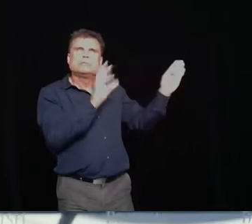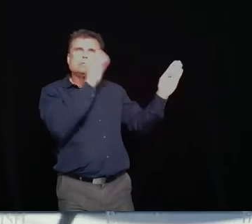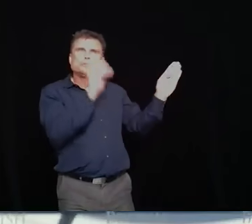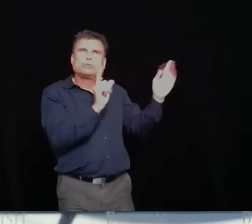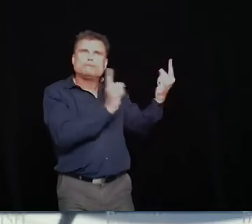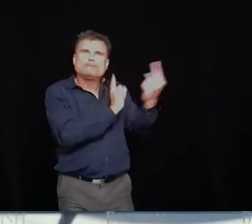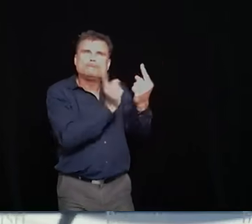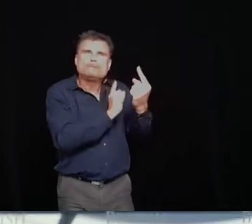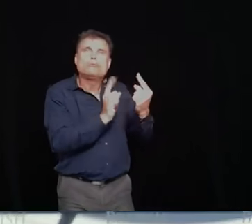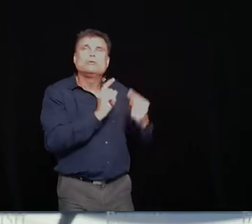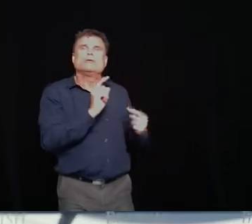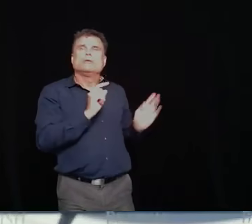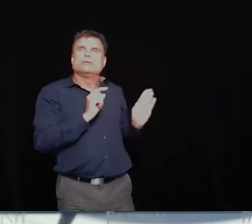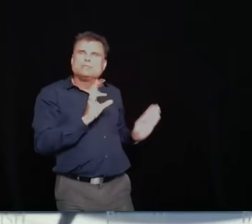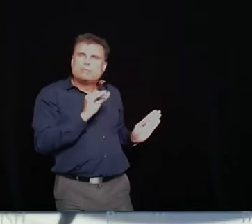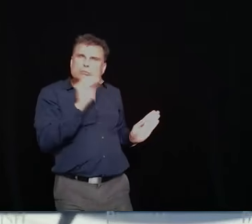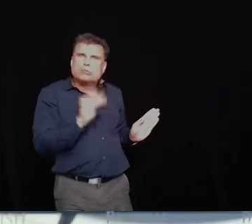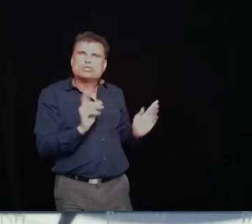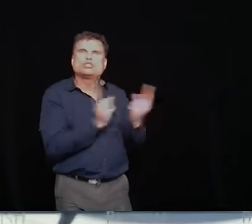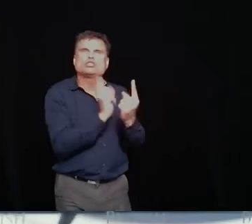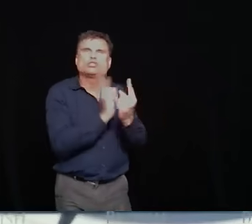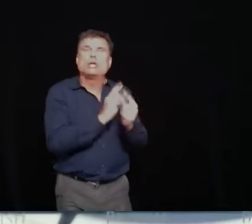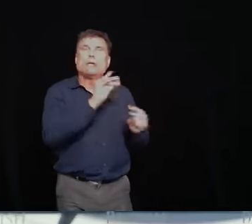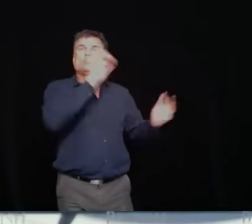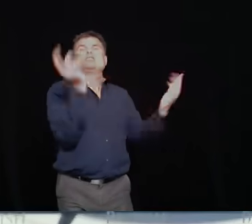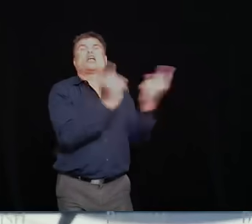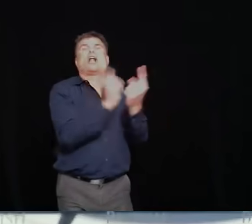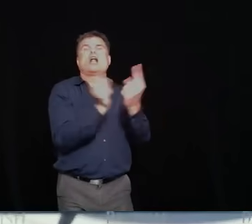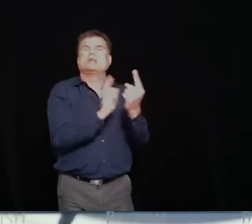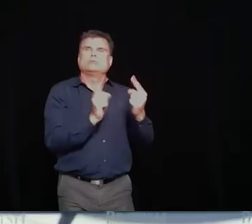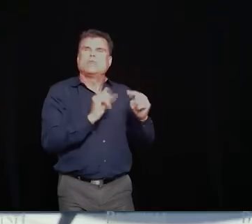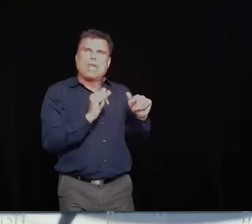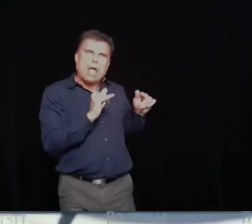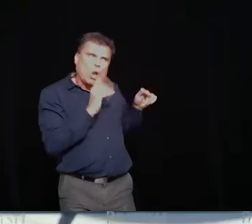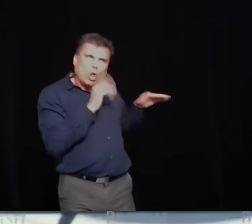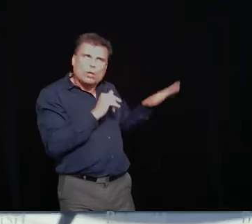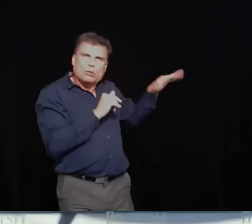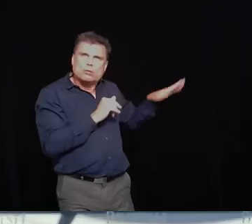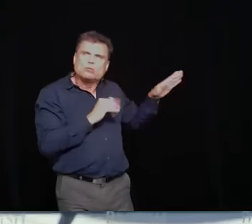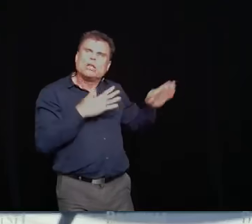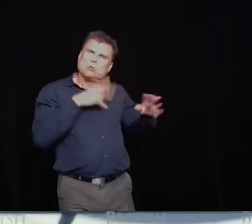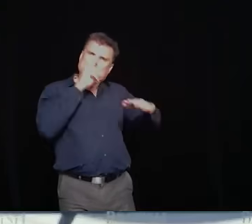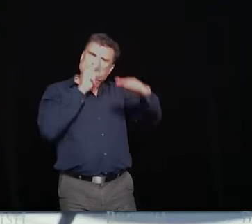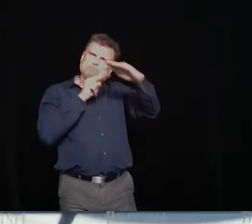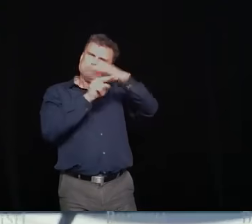the ages going up. 10 to 19-year-olds continue to climb. As that concerning to you?